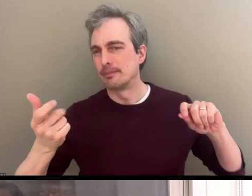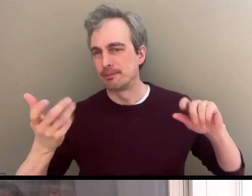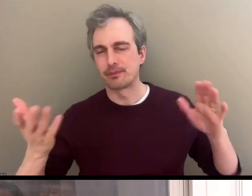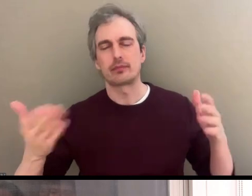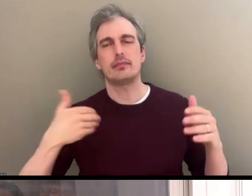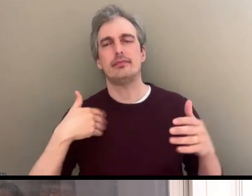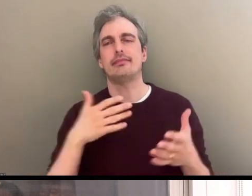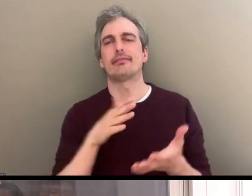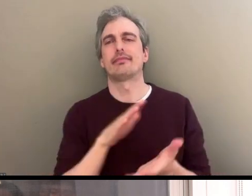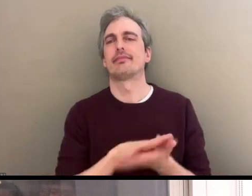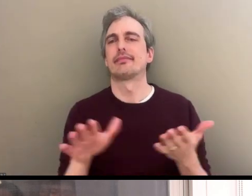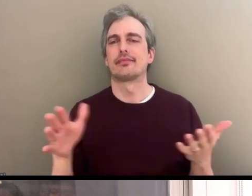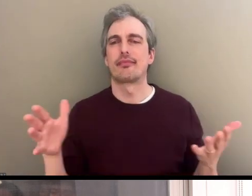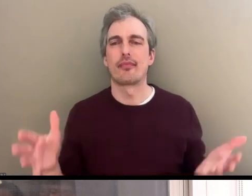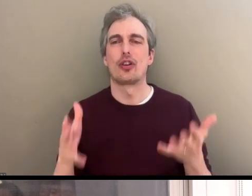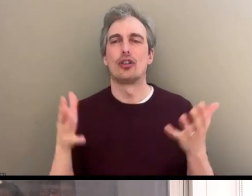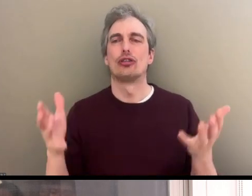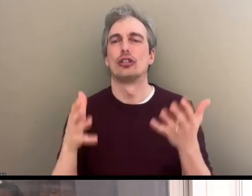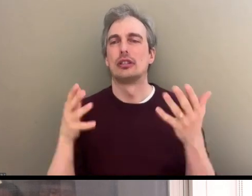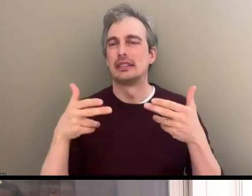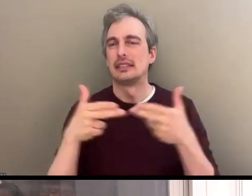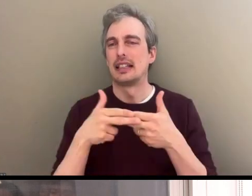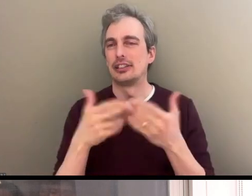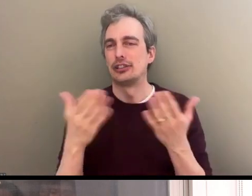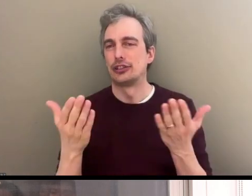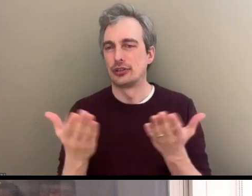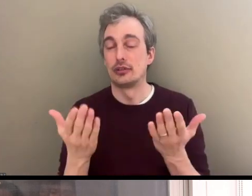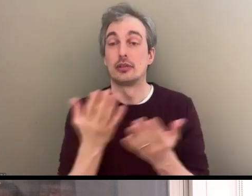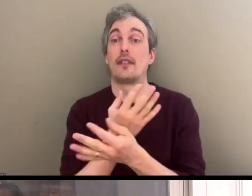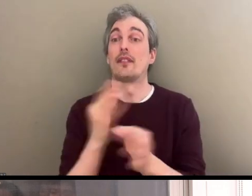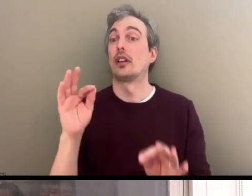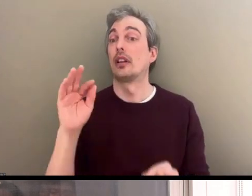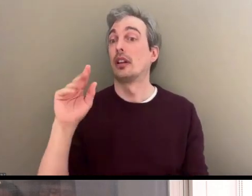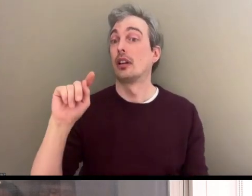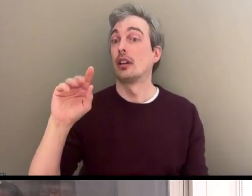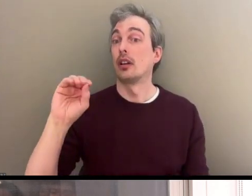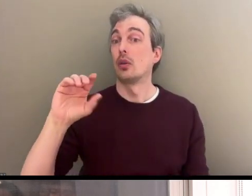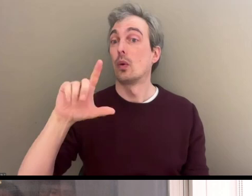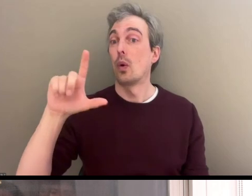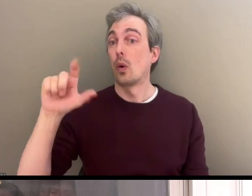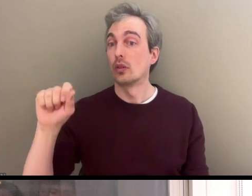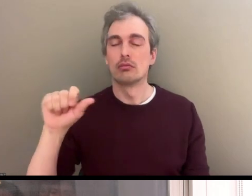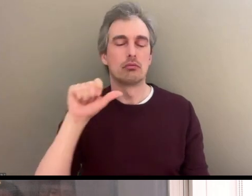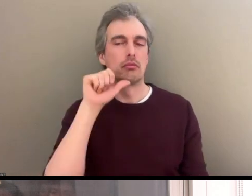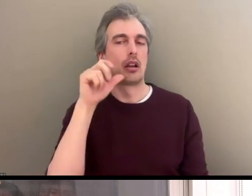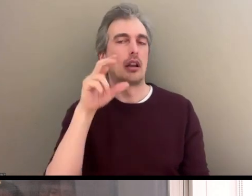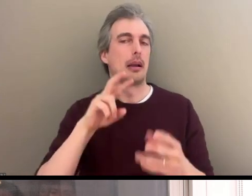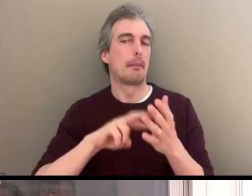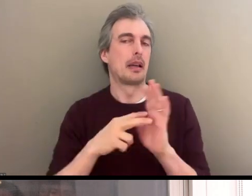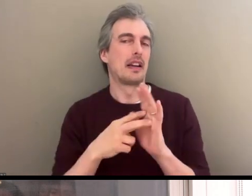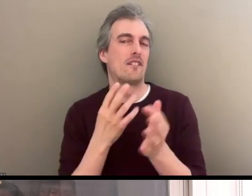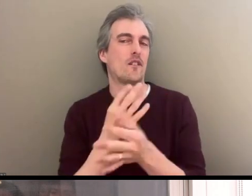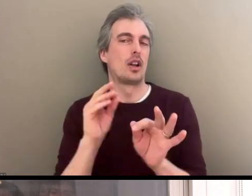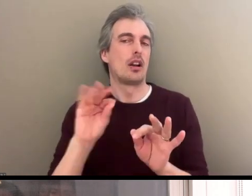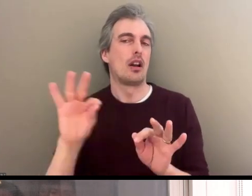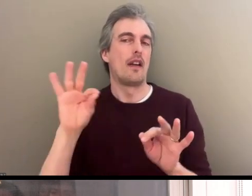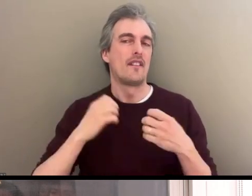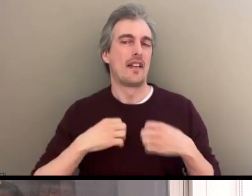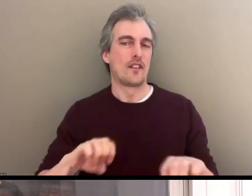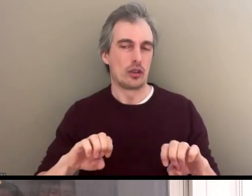Free tools does not mean free of effort. If you're using the free tools, there's still going to be a